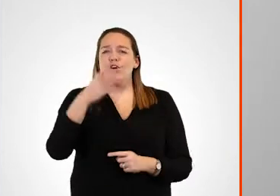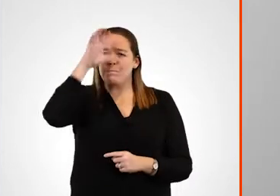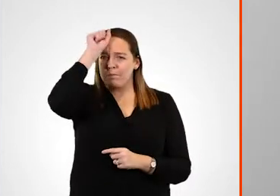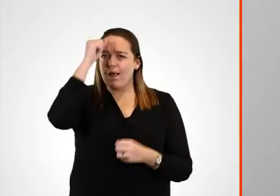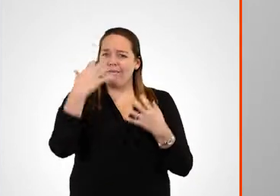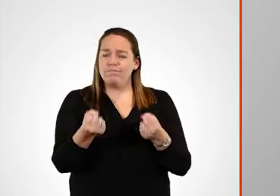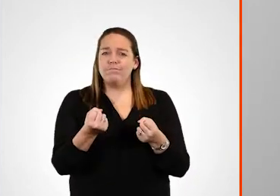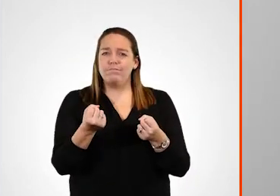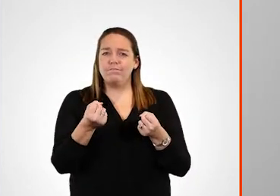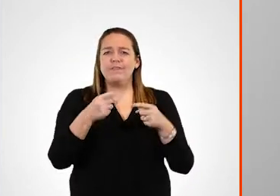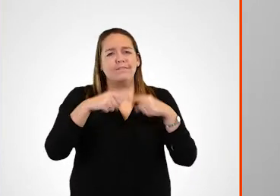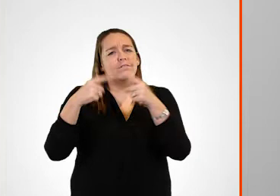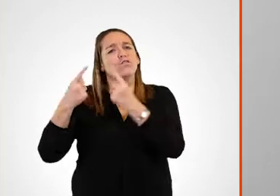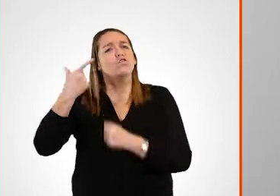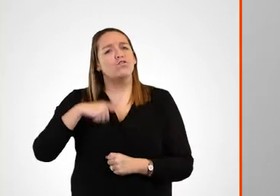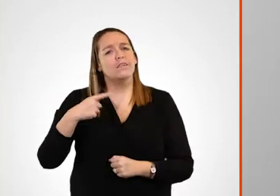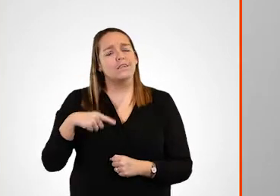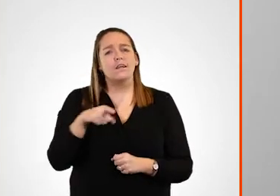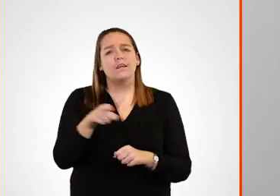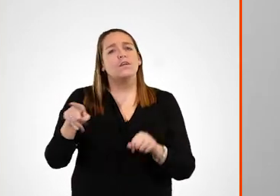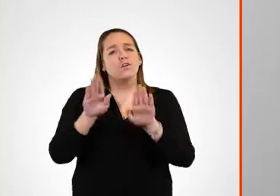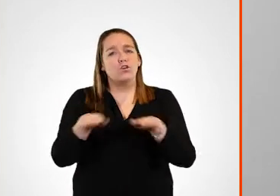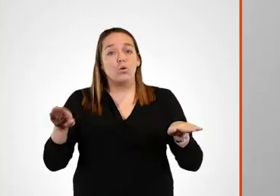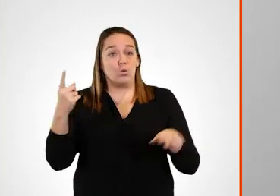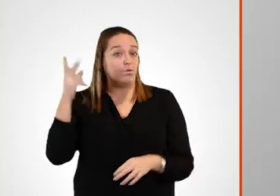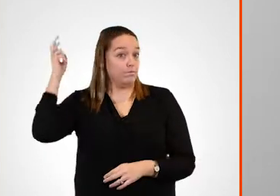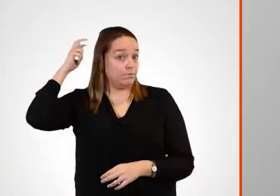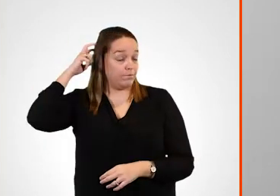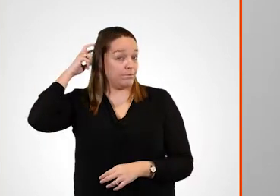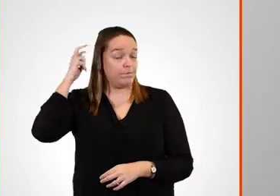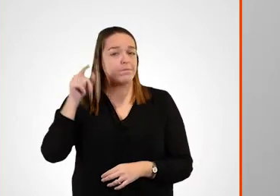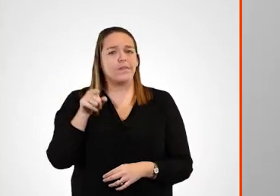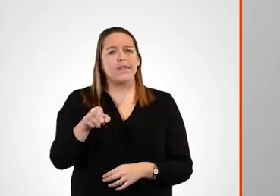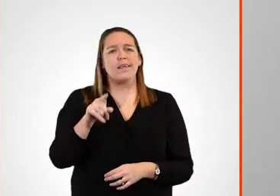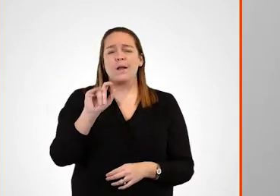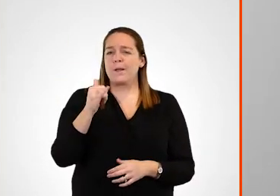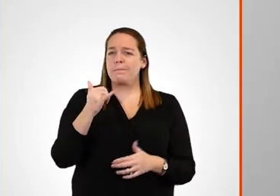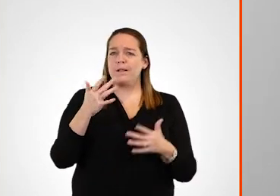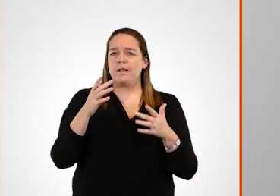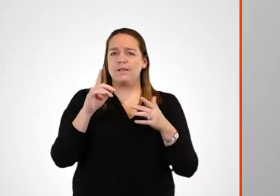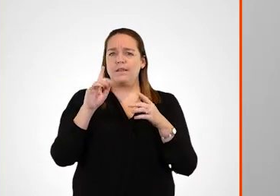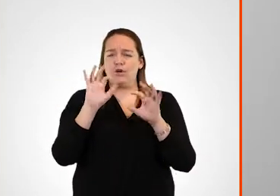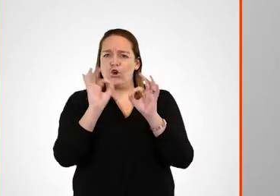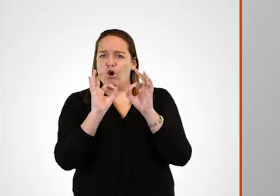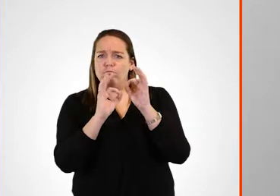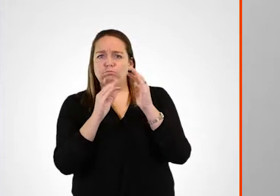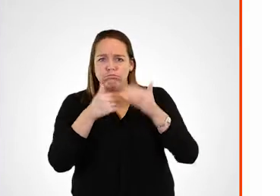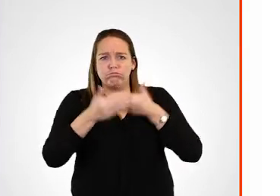of reasons that kids who have cochlear implants might not be making expected progress.